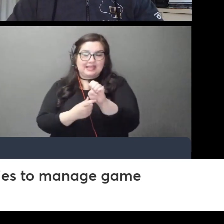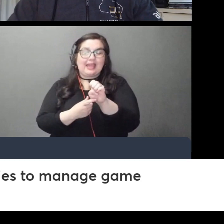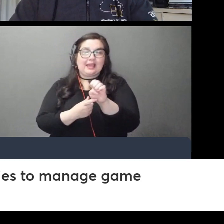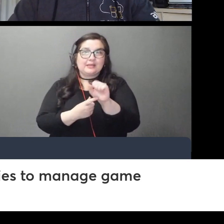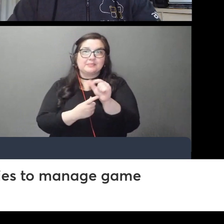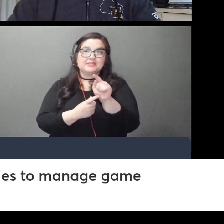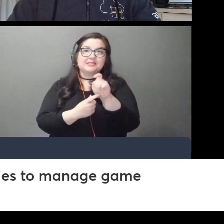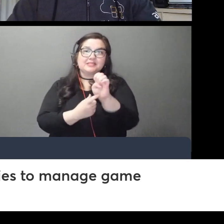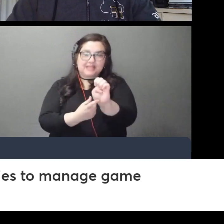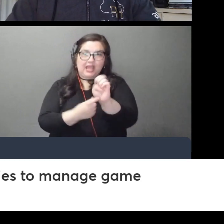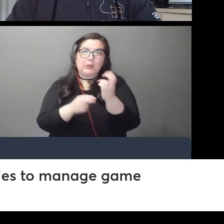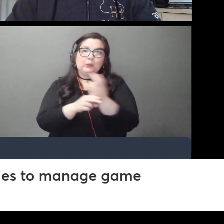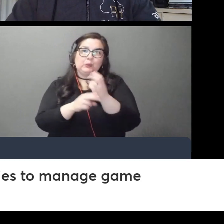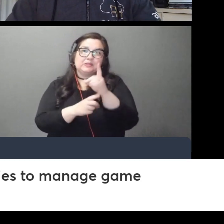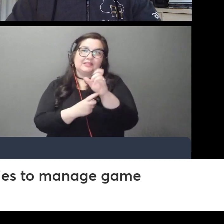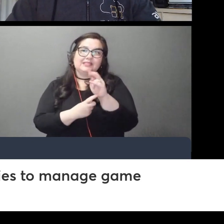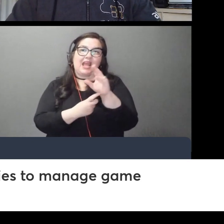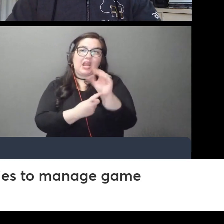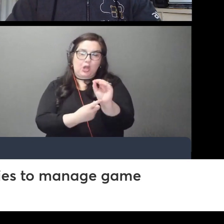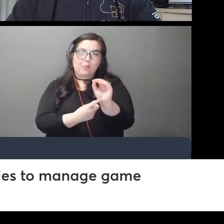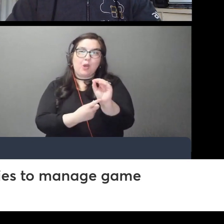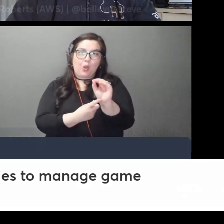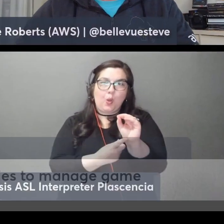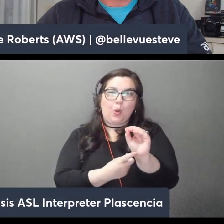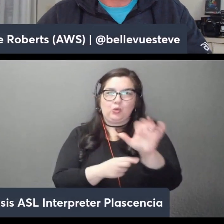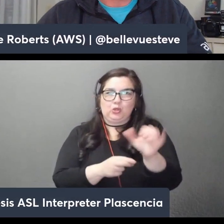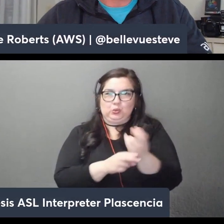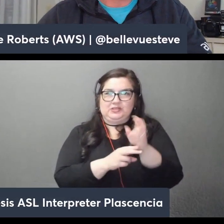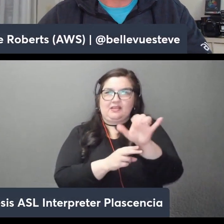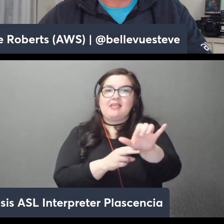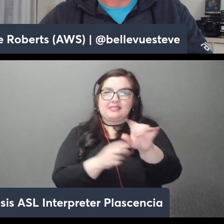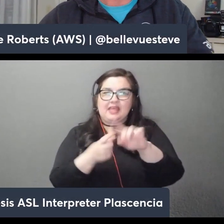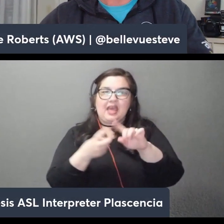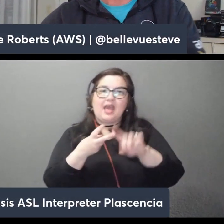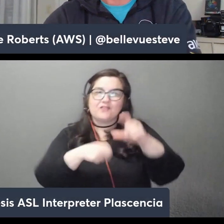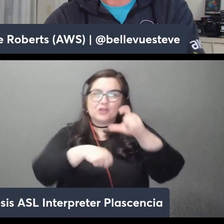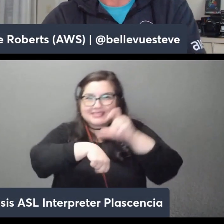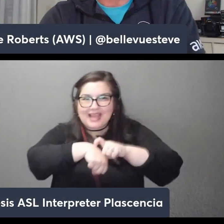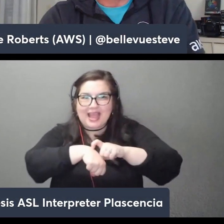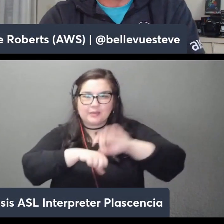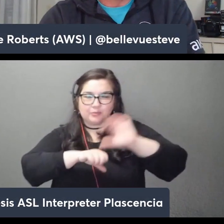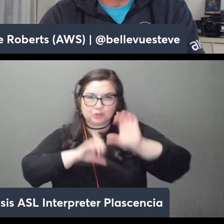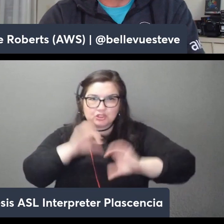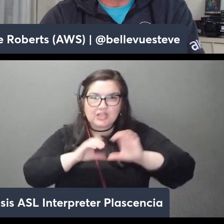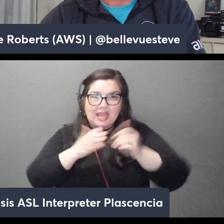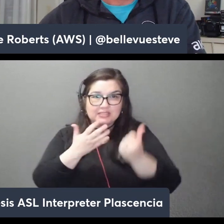So the Dynamo extension that we have. For timers and chat and rankings, those are not features that are yet available.